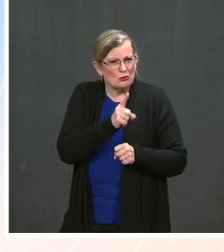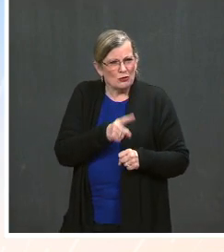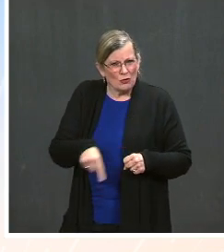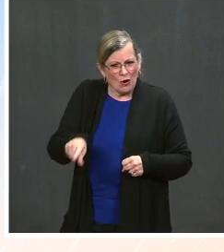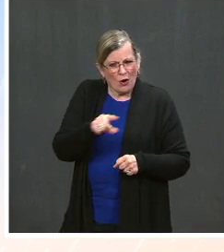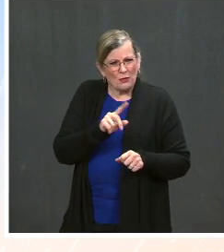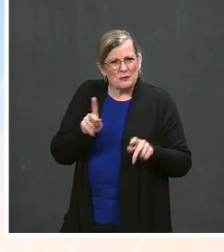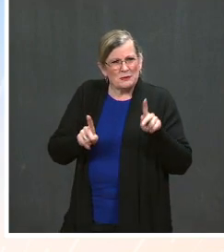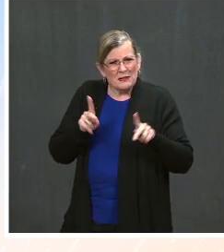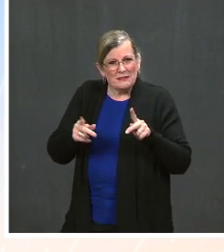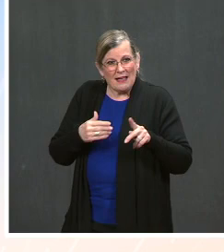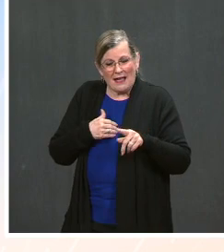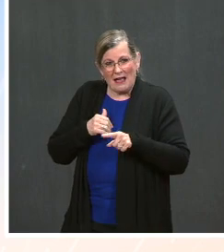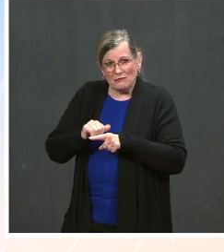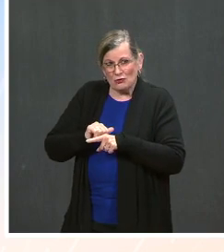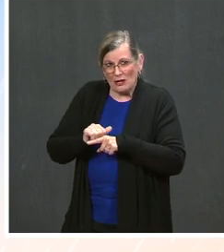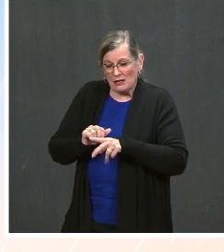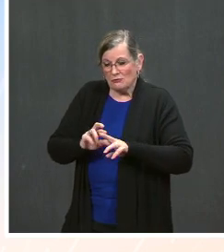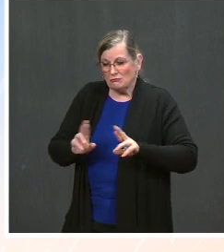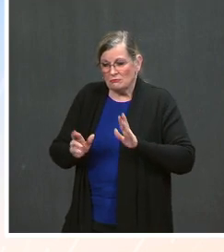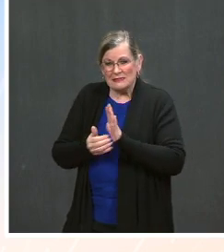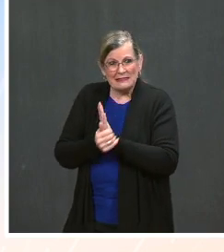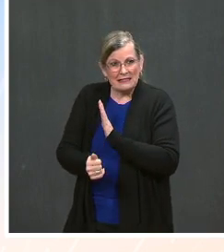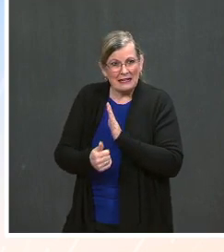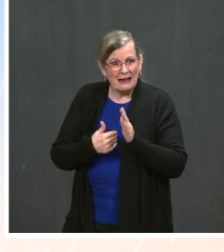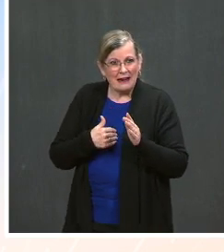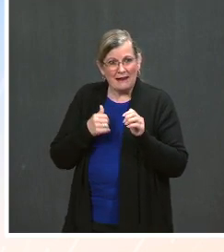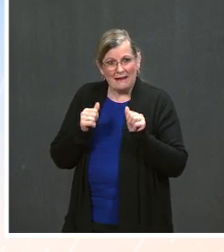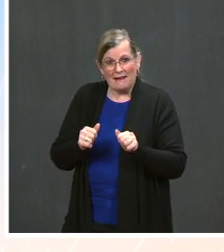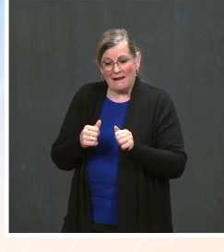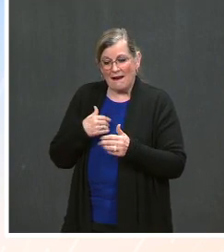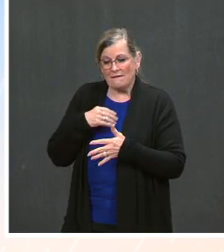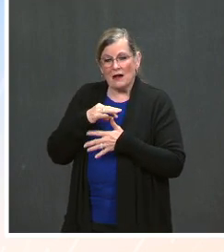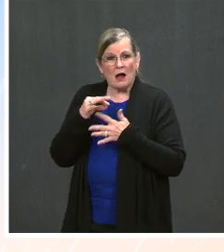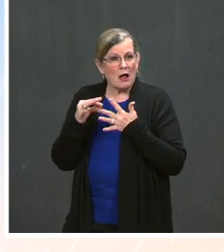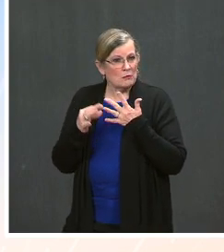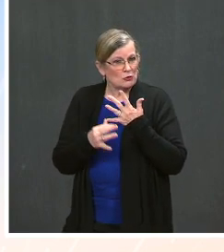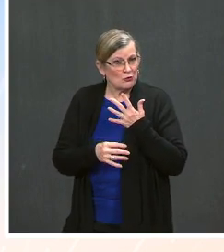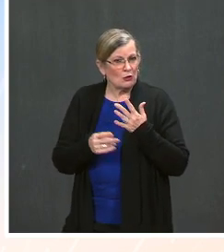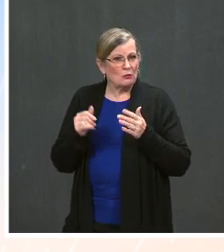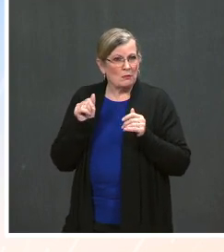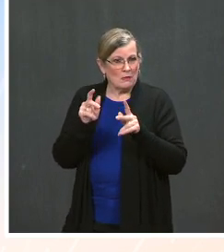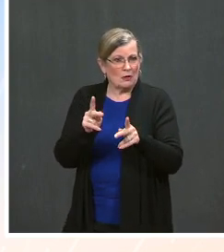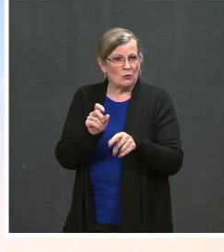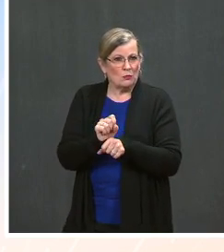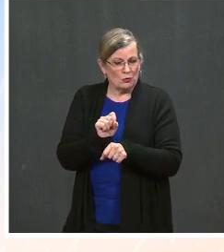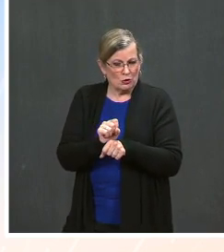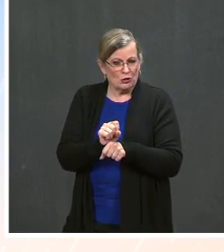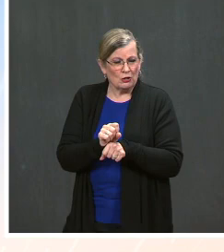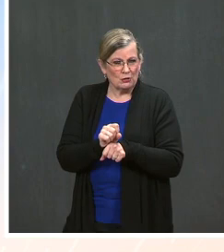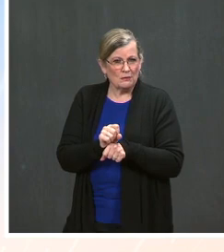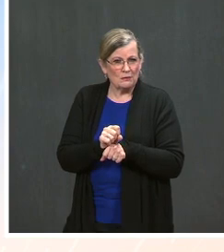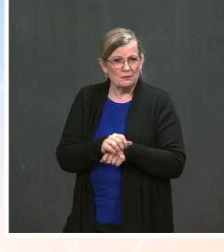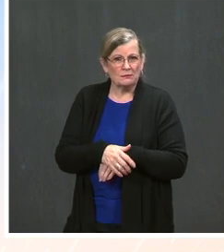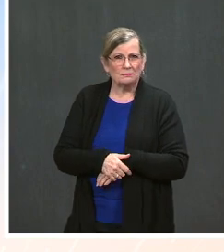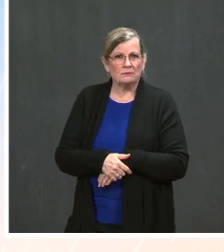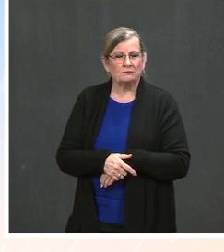and other skills that they can take advantage of, of jobs that are here today? I think that that's one of the things I would -- we have to do. The Press: And do you support the push